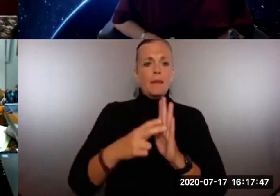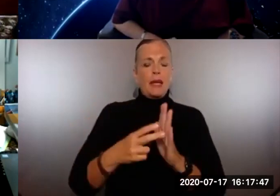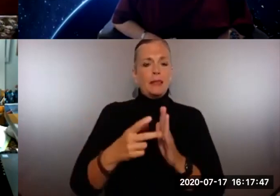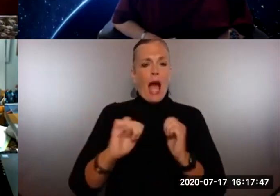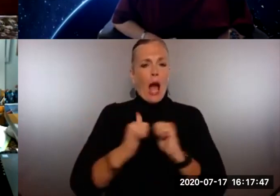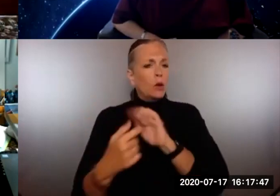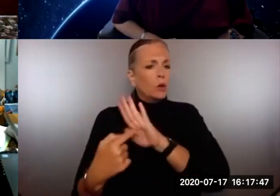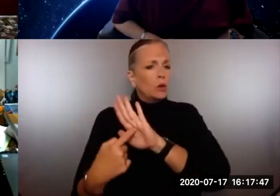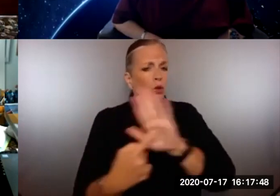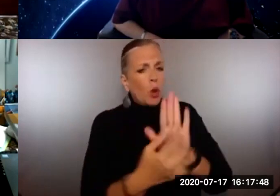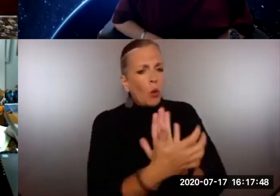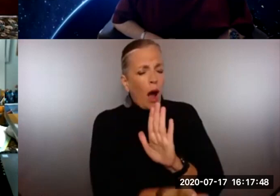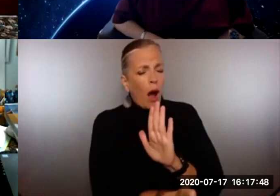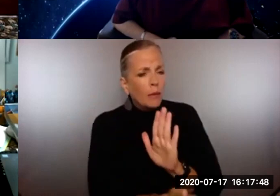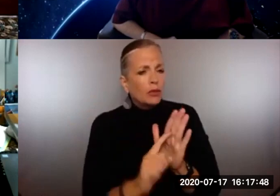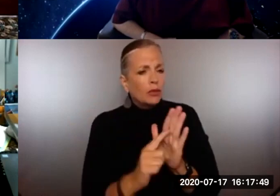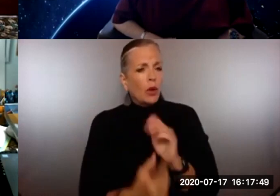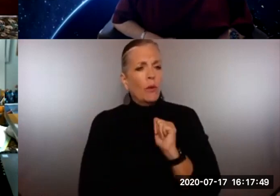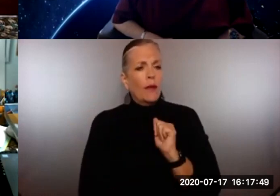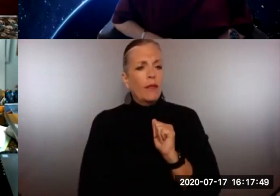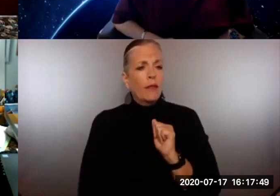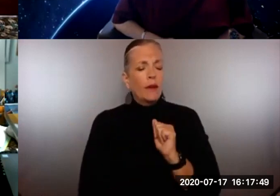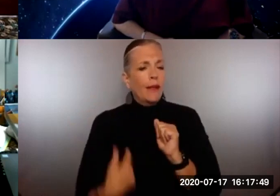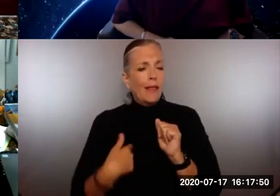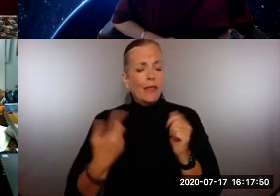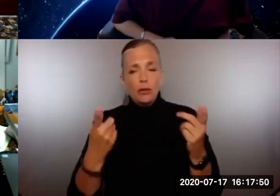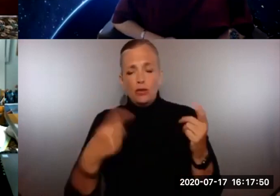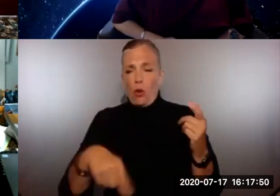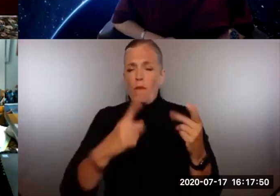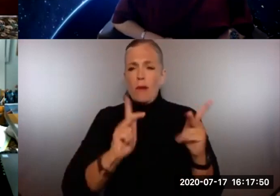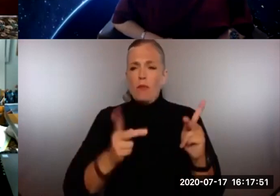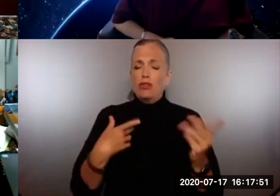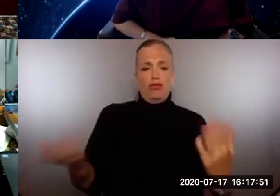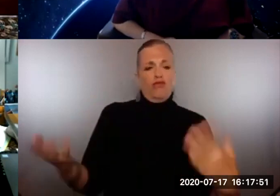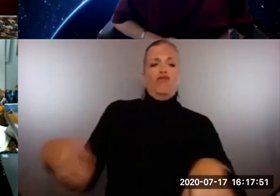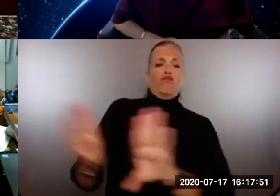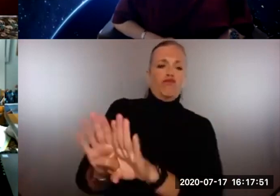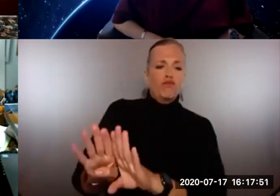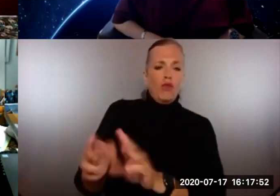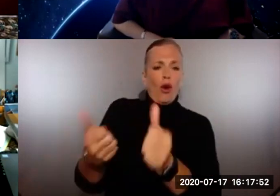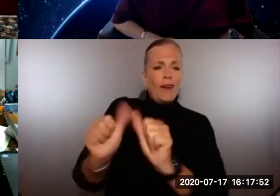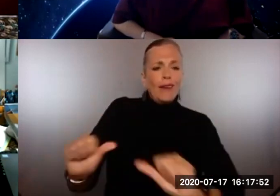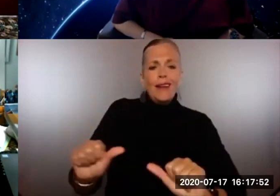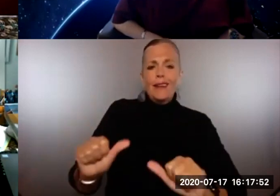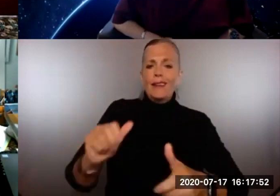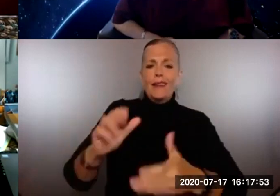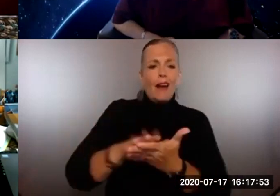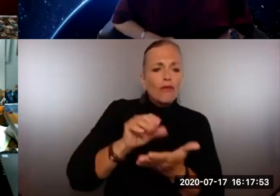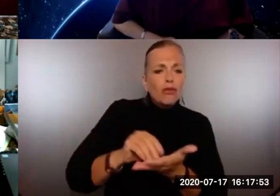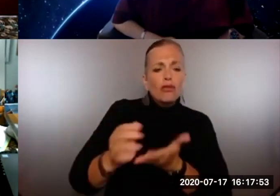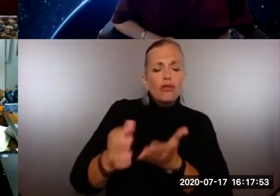computer interface technology, kind of like a wearable baseball cap, that would turn your brain